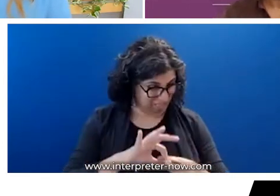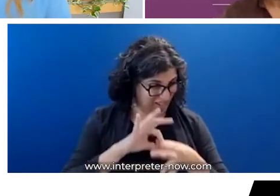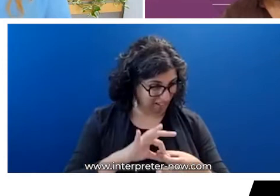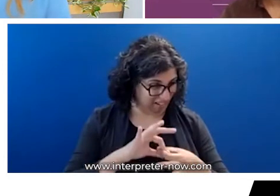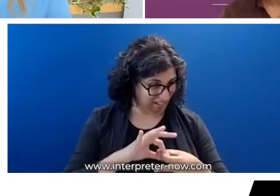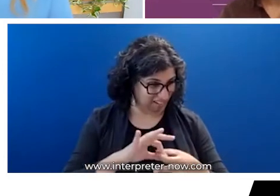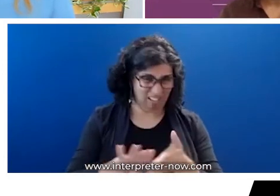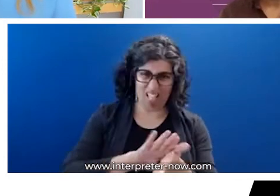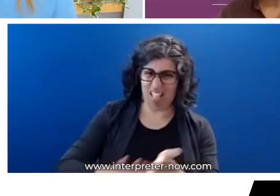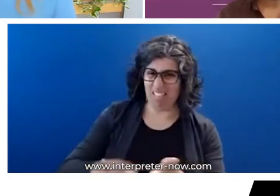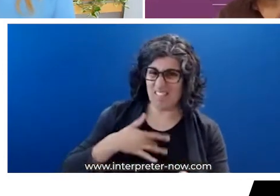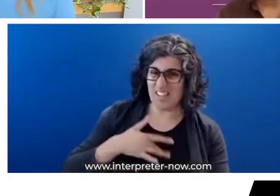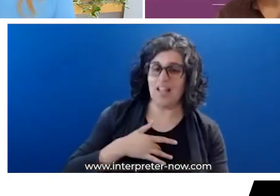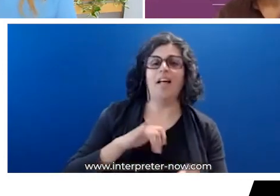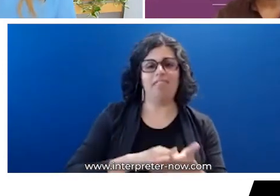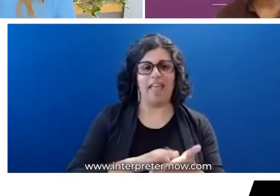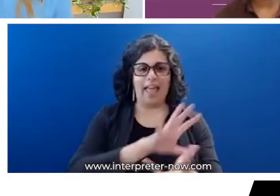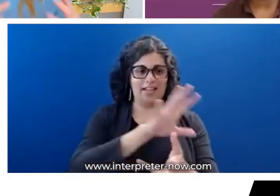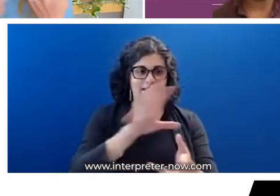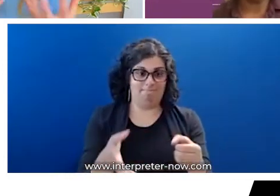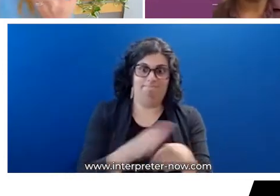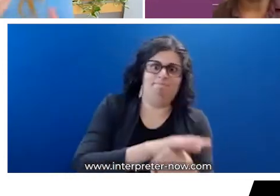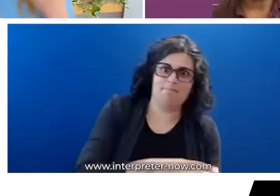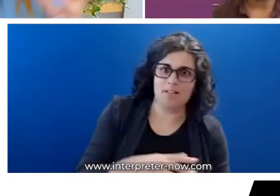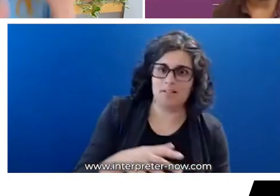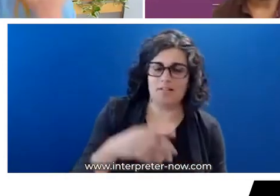Right? Yes! Absolutely.